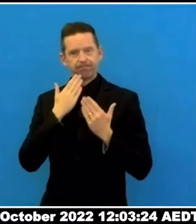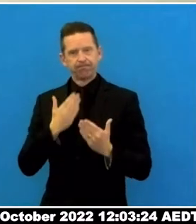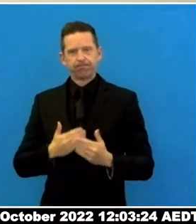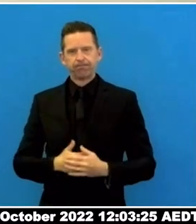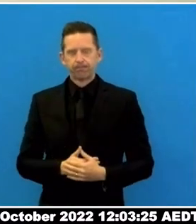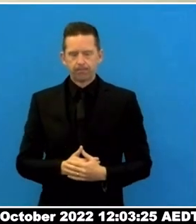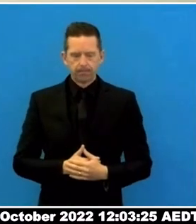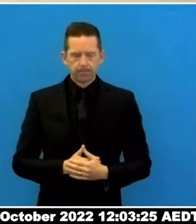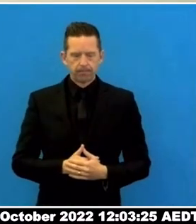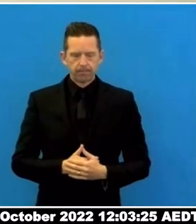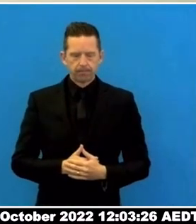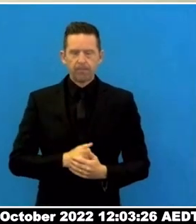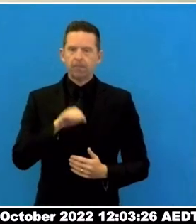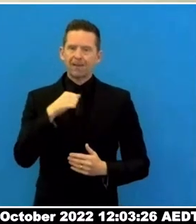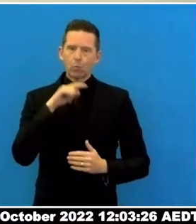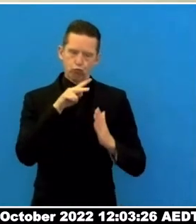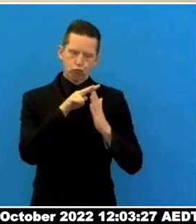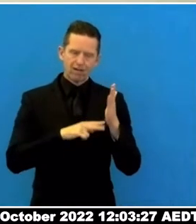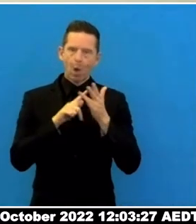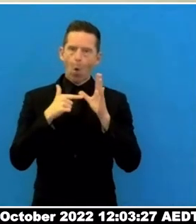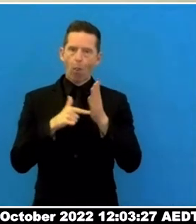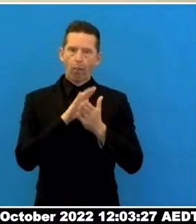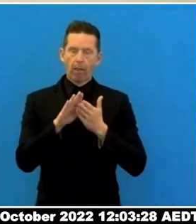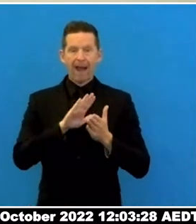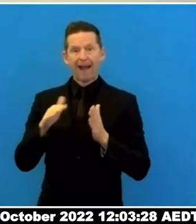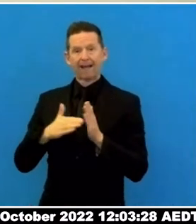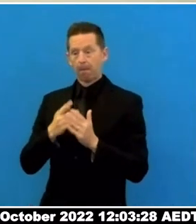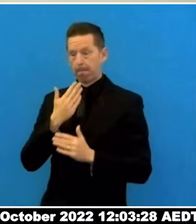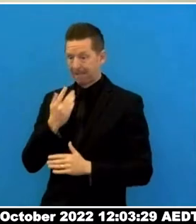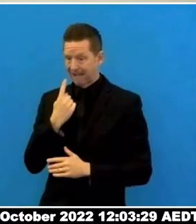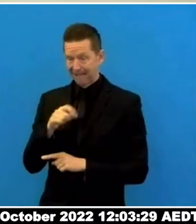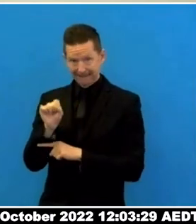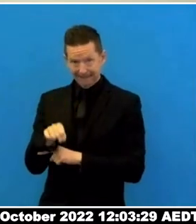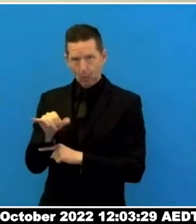I will read you the oath. At the end, please say yes or I do.